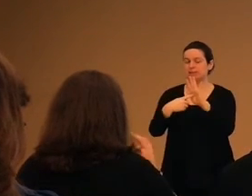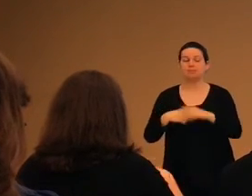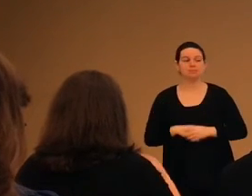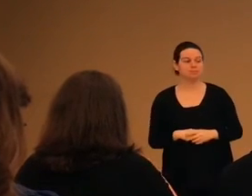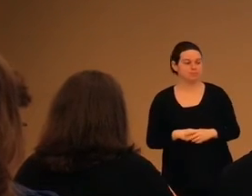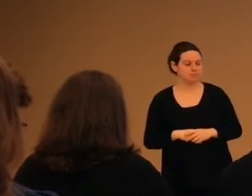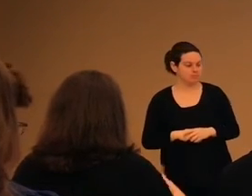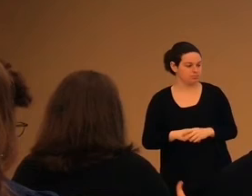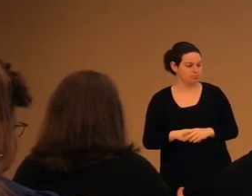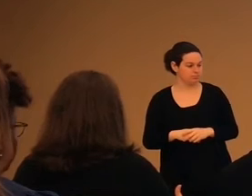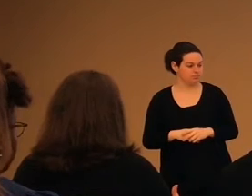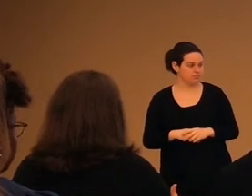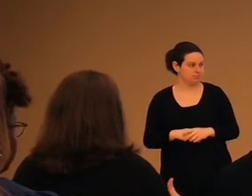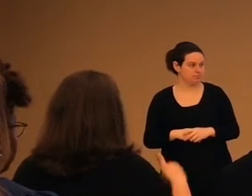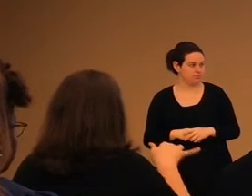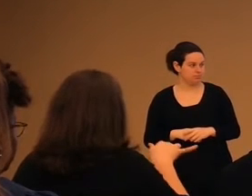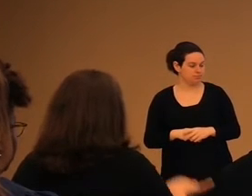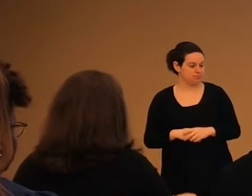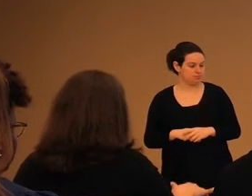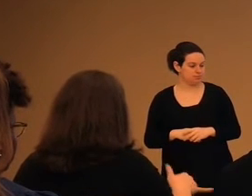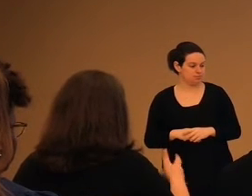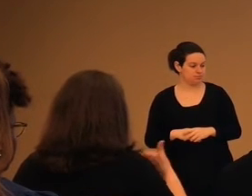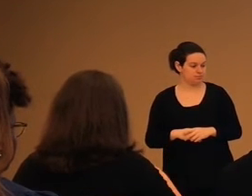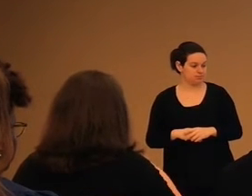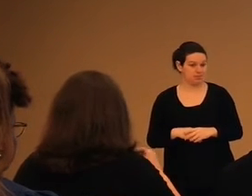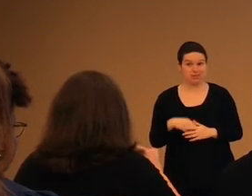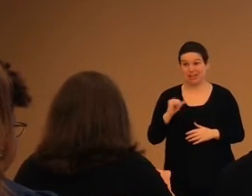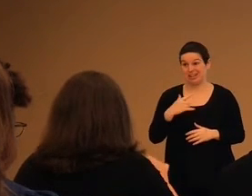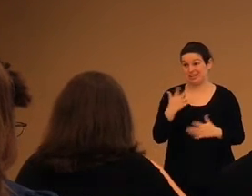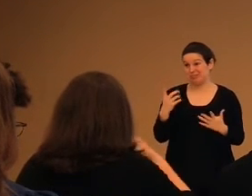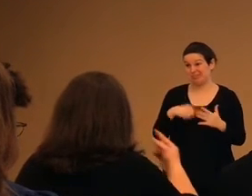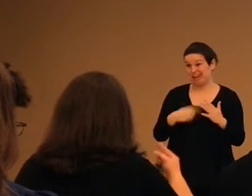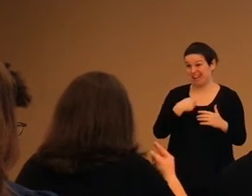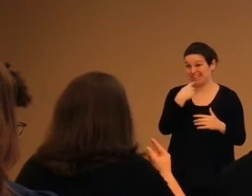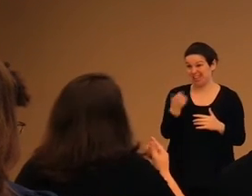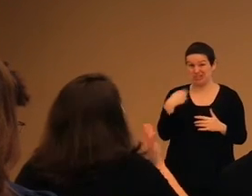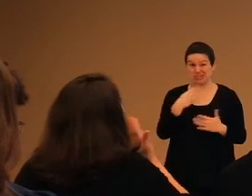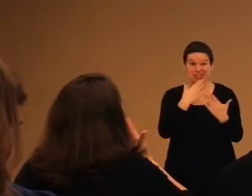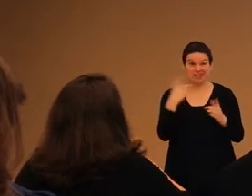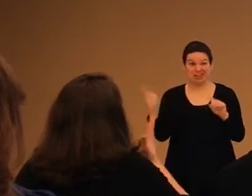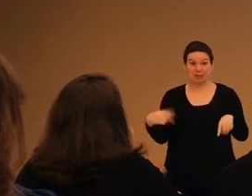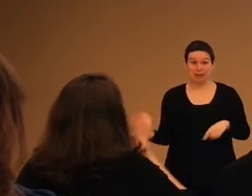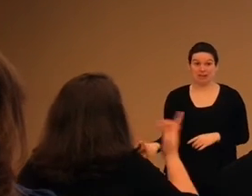So that is what I can tell you thank you so much for happy coming and I'm gonna turn over to Jason